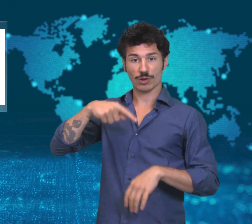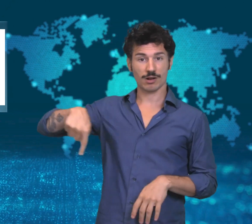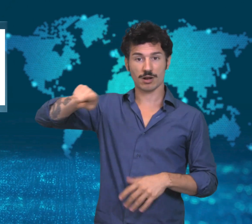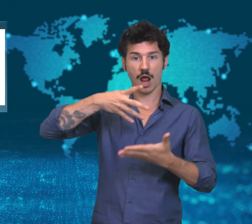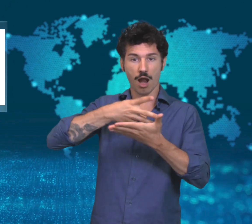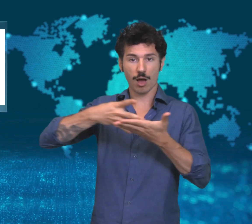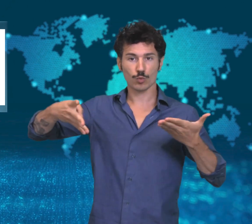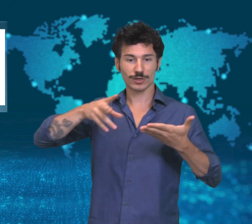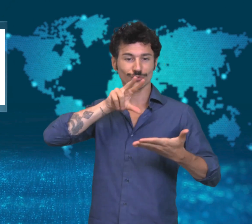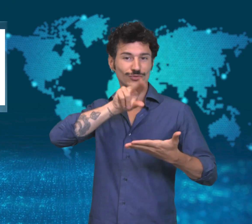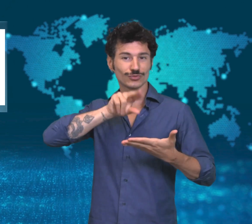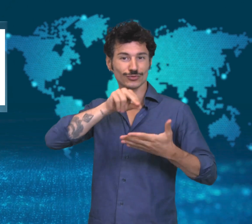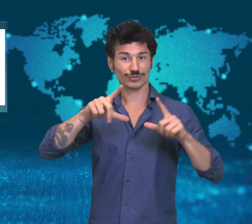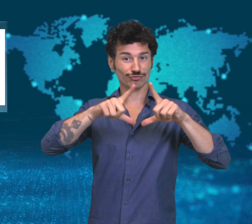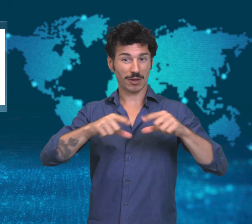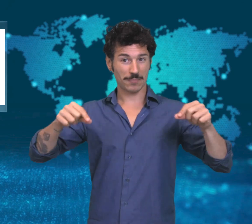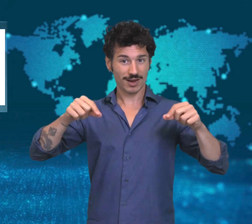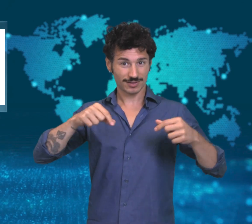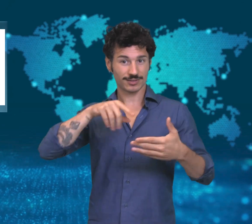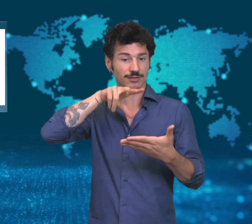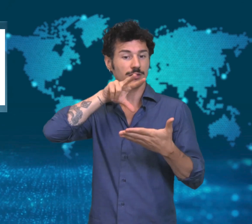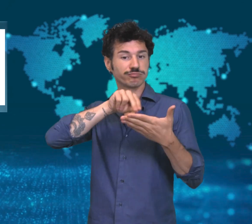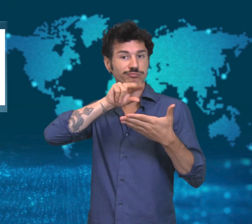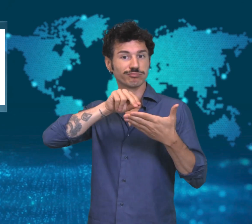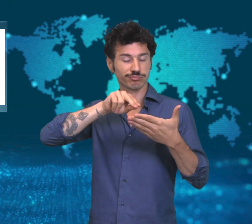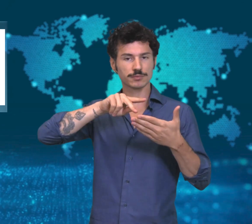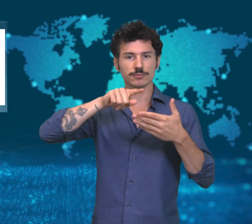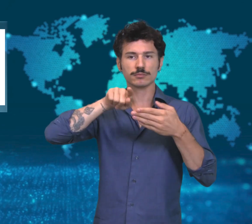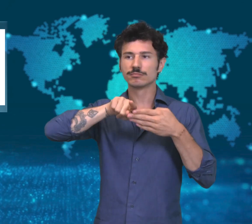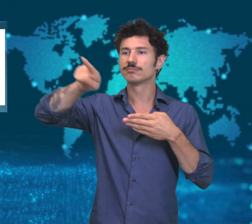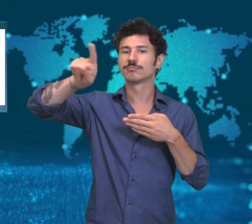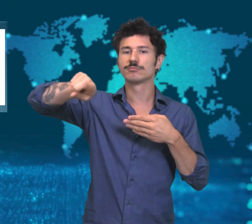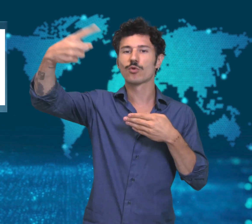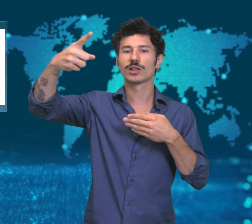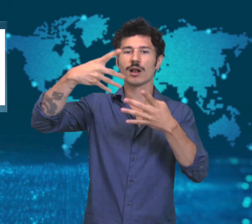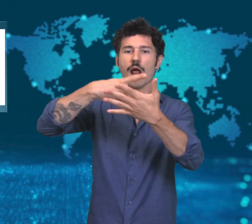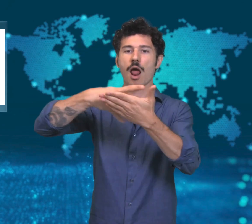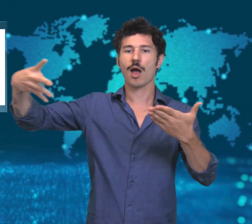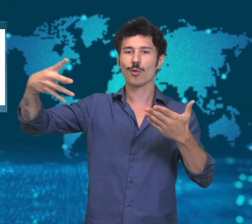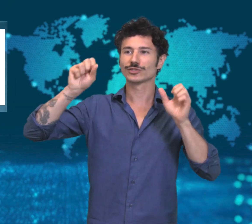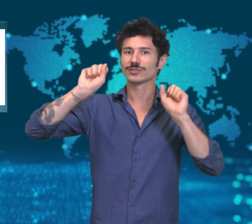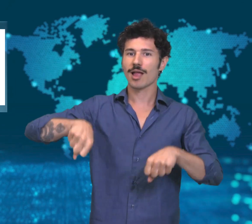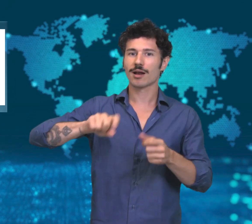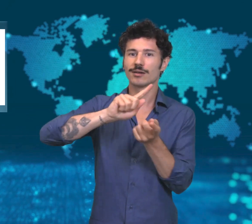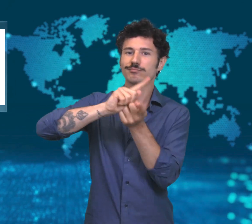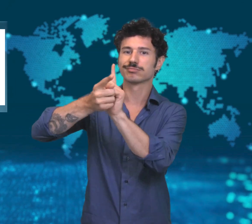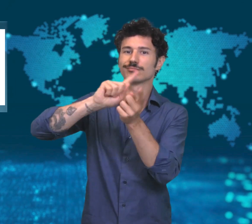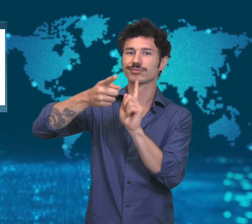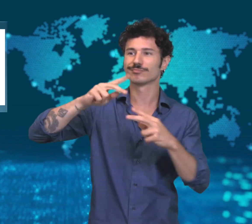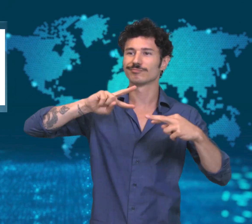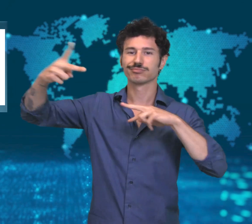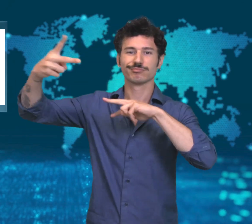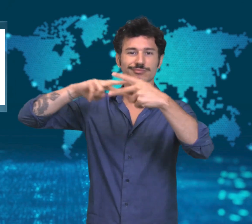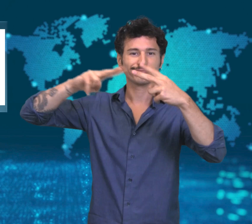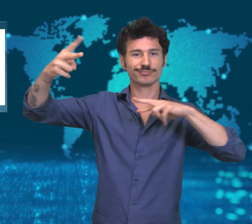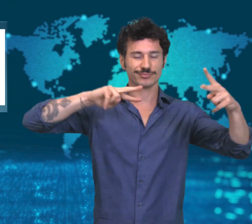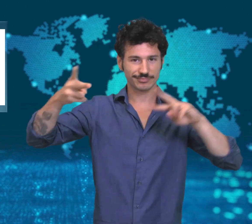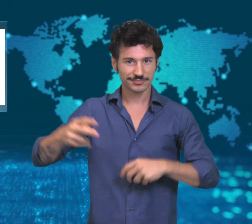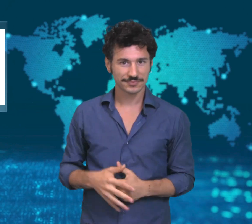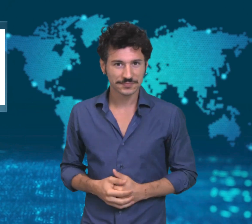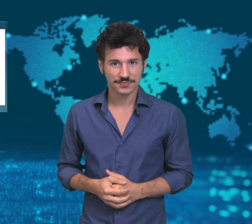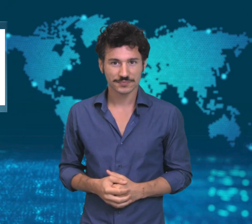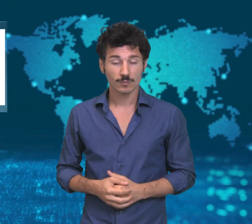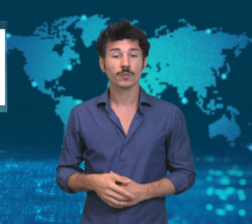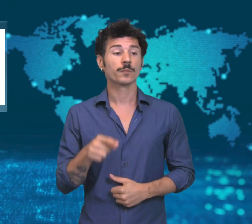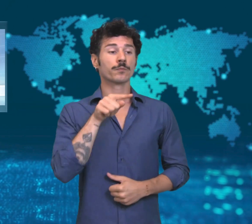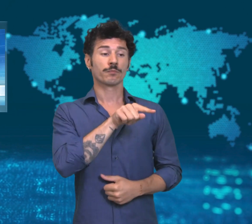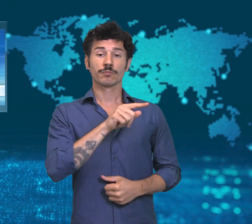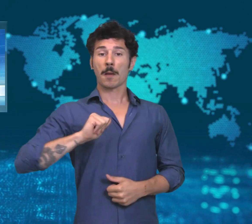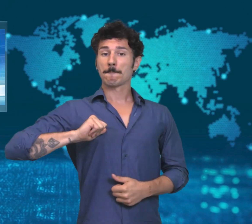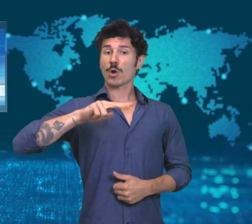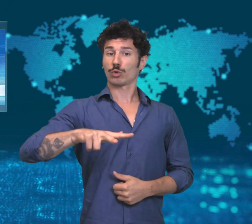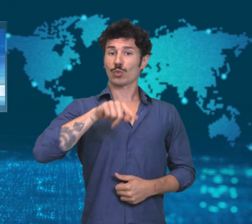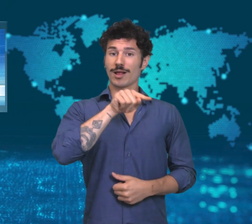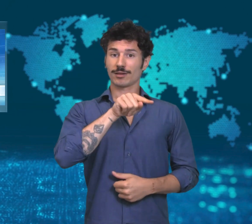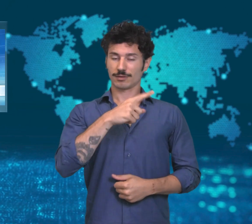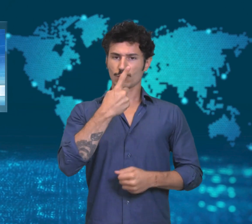The device can also translate the user’s voice from Japanese into other languages.